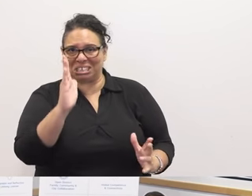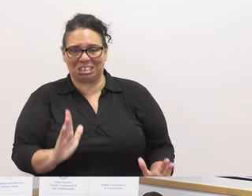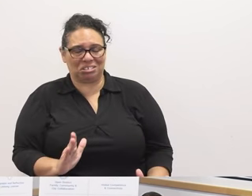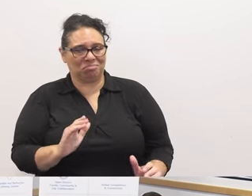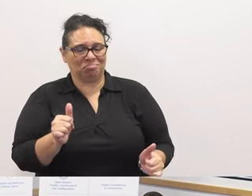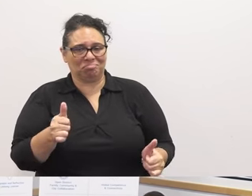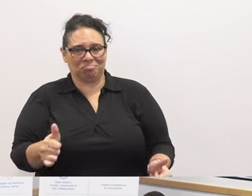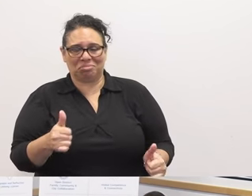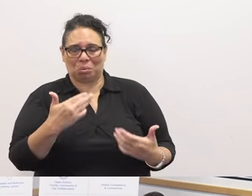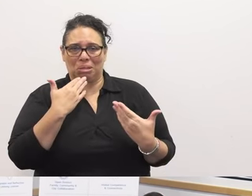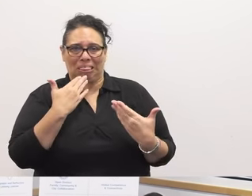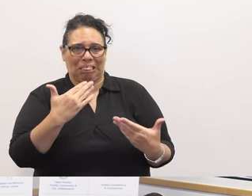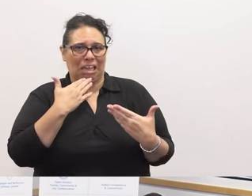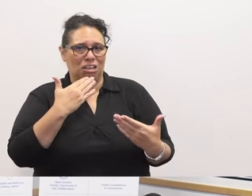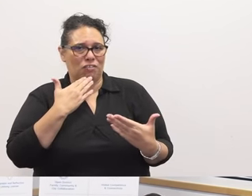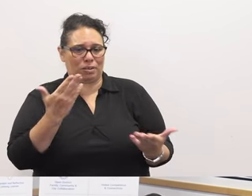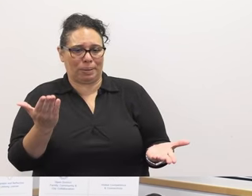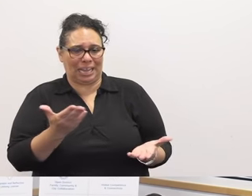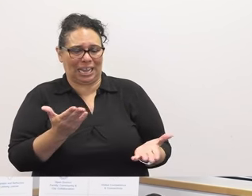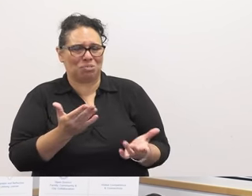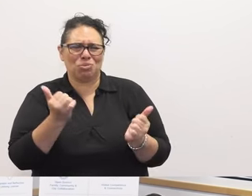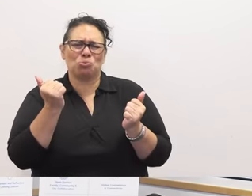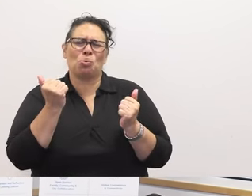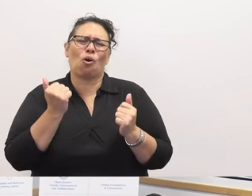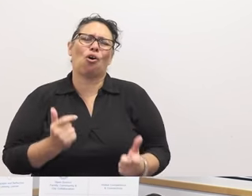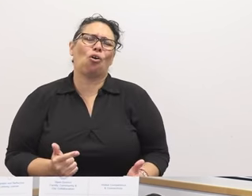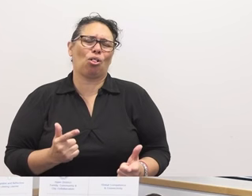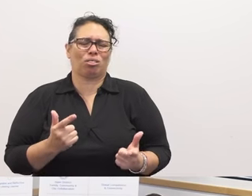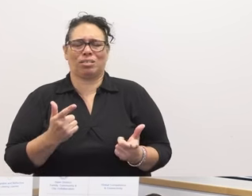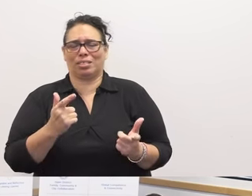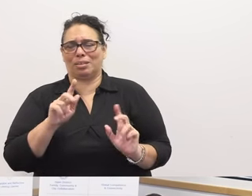So I wanted to thank you guys for being here, but all, just all of the folks who came out today